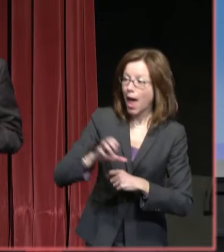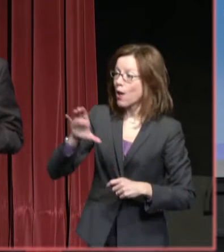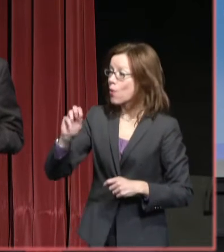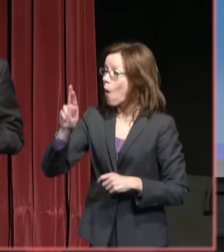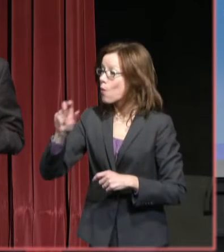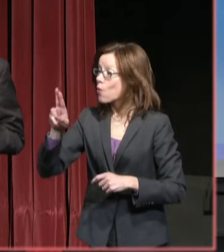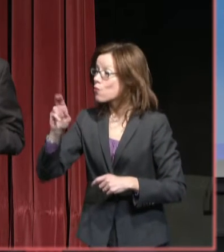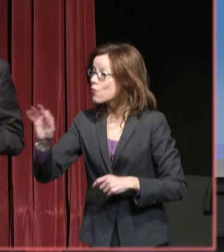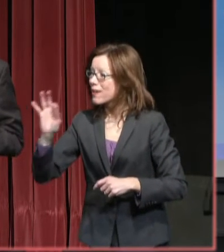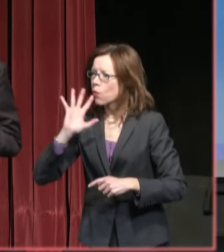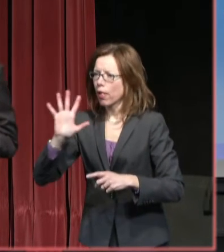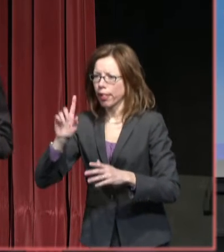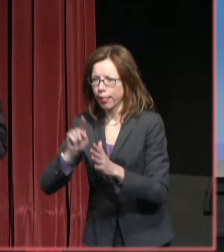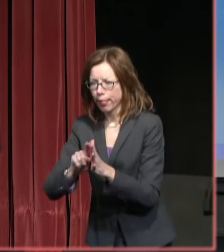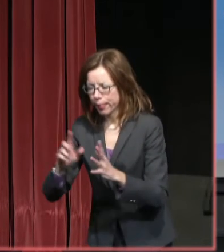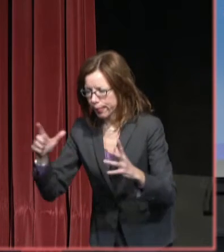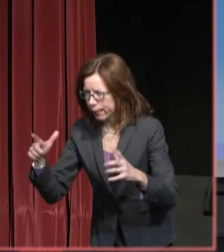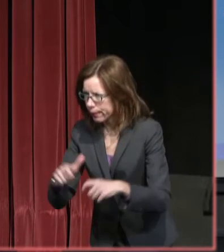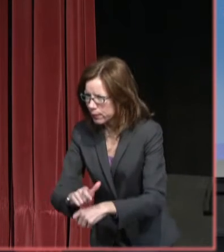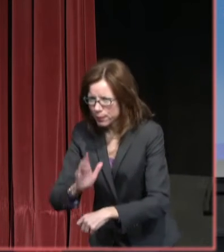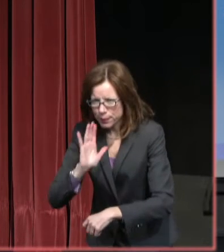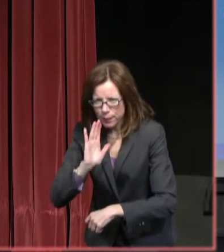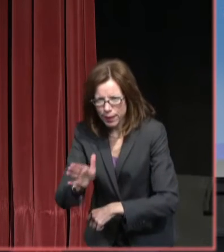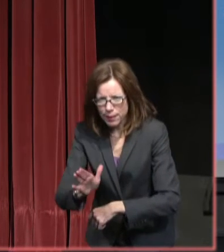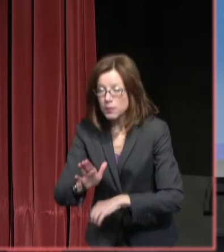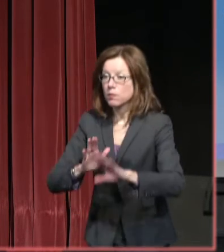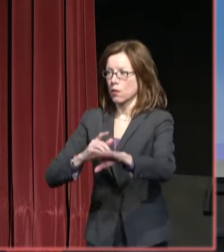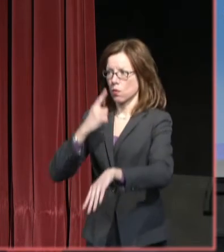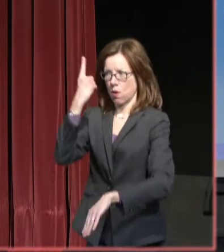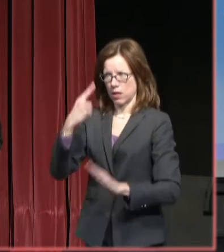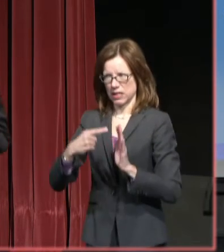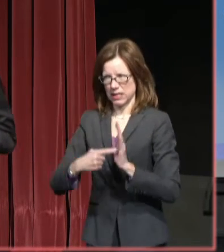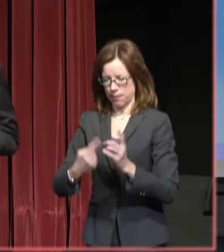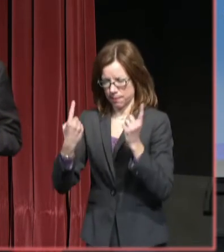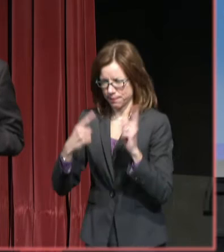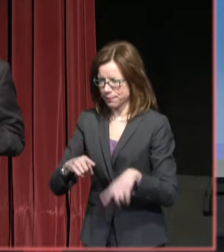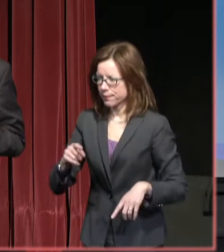this is actually happening on the East Coast of the US.